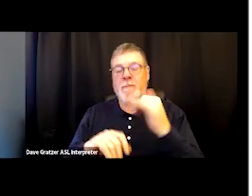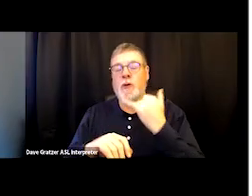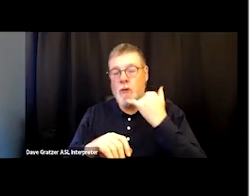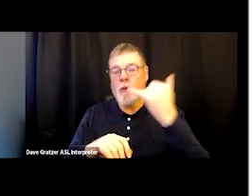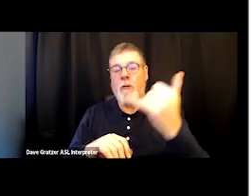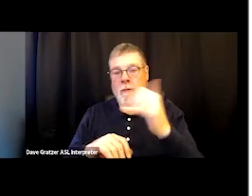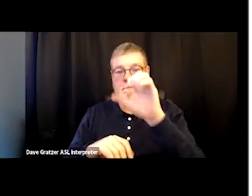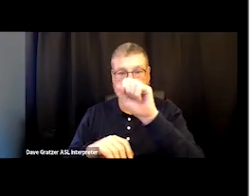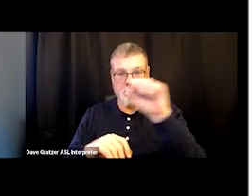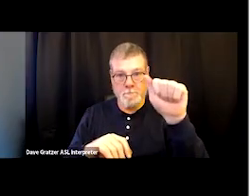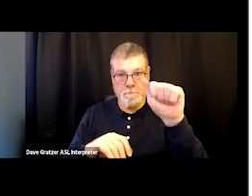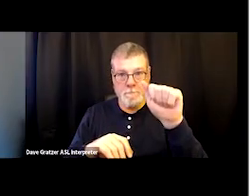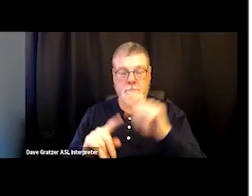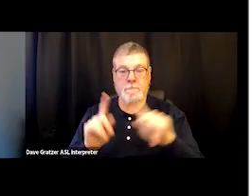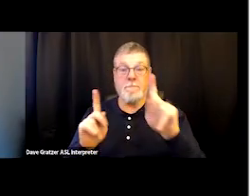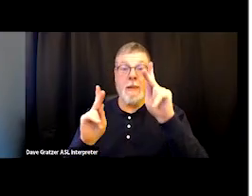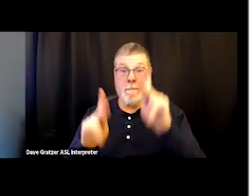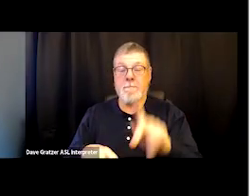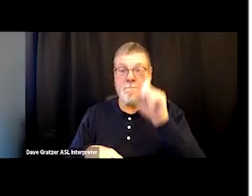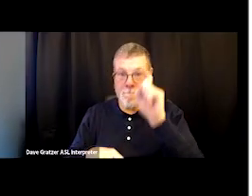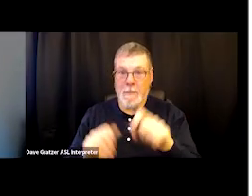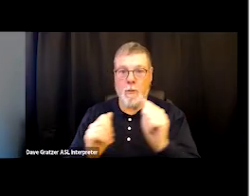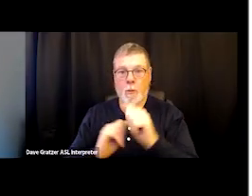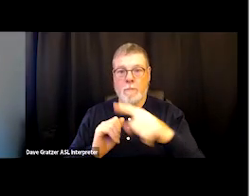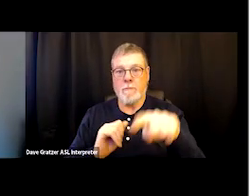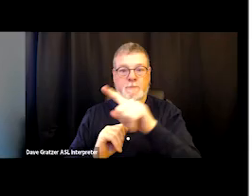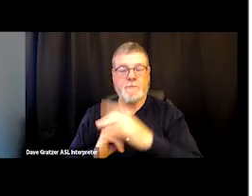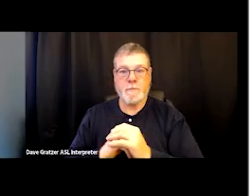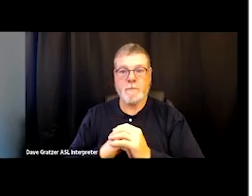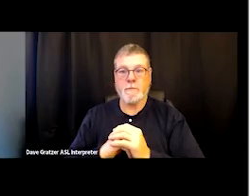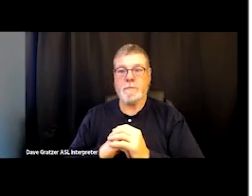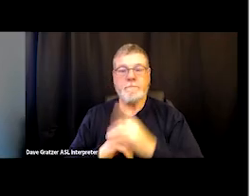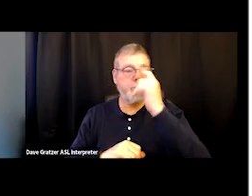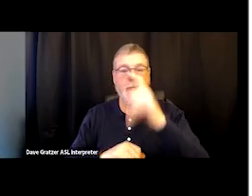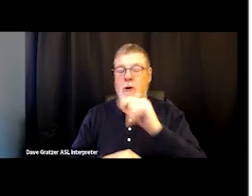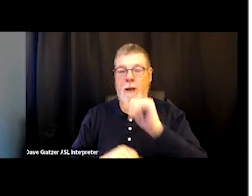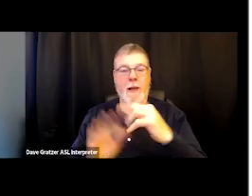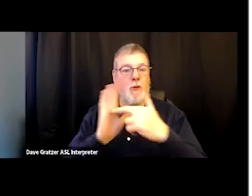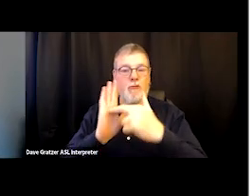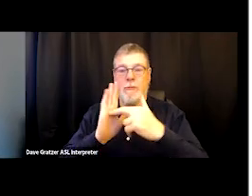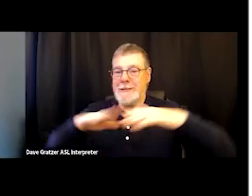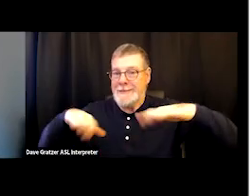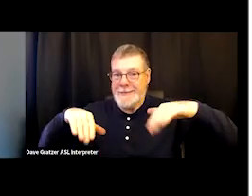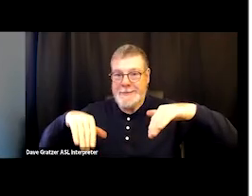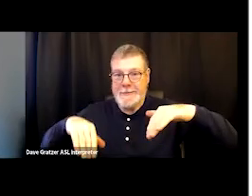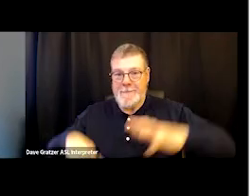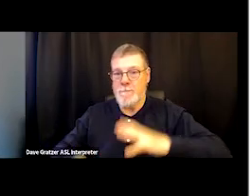But the applicant would have to be with you because you're not formally their representative yet. So you can't call Social Security